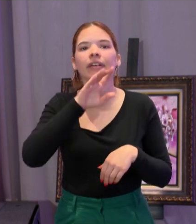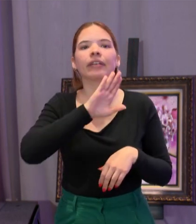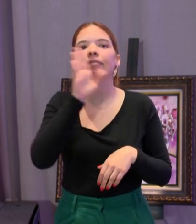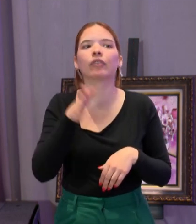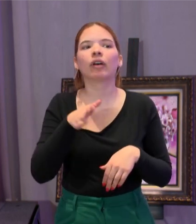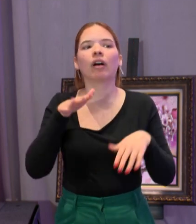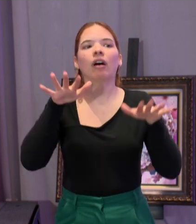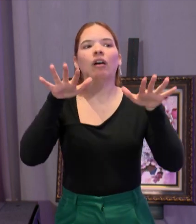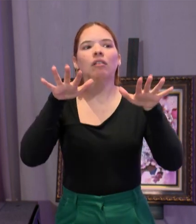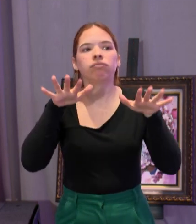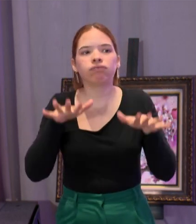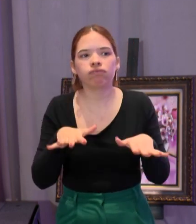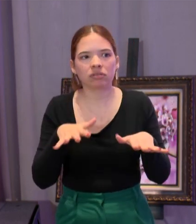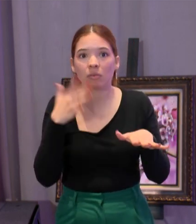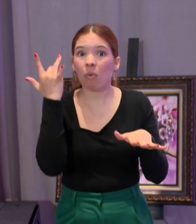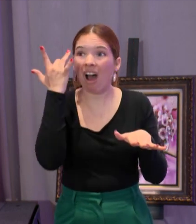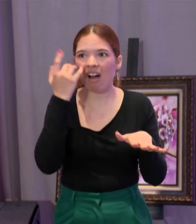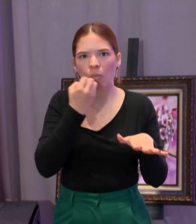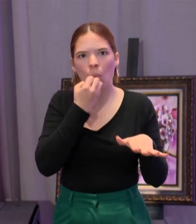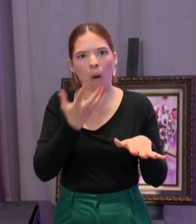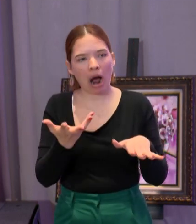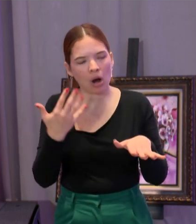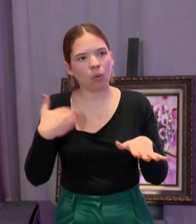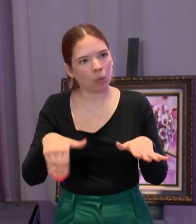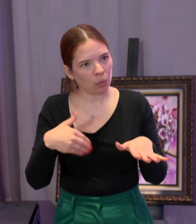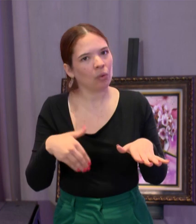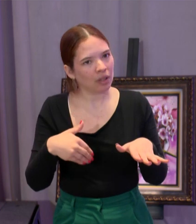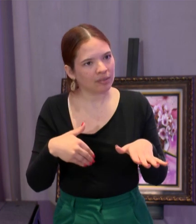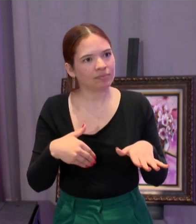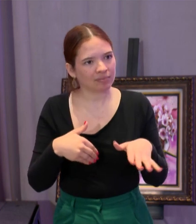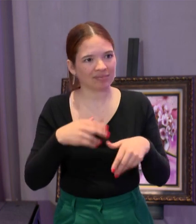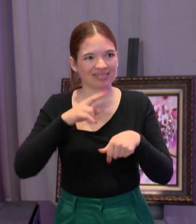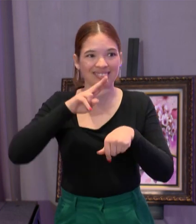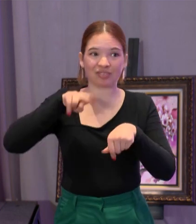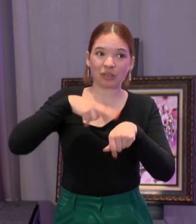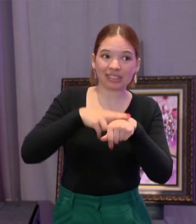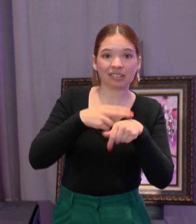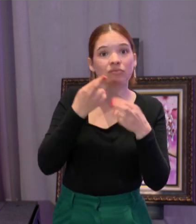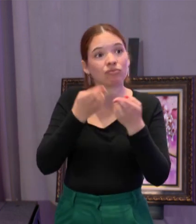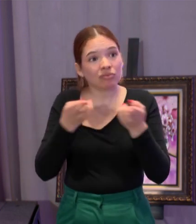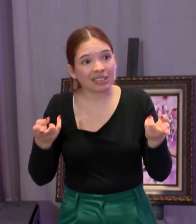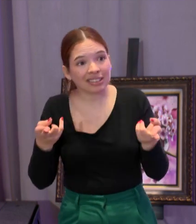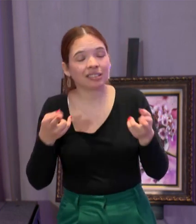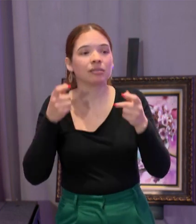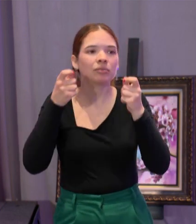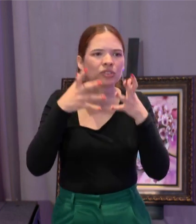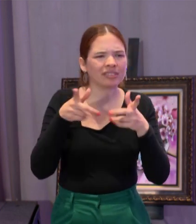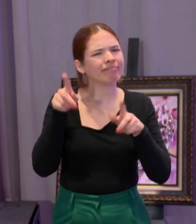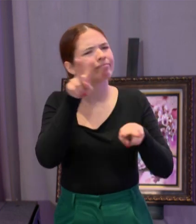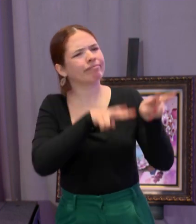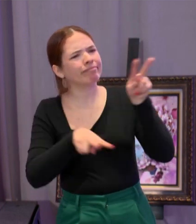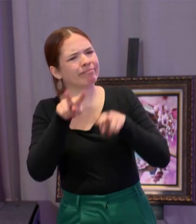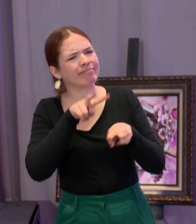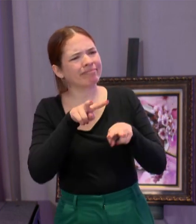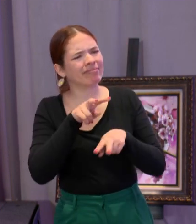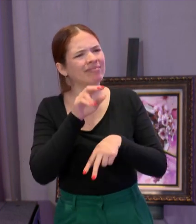CALCULATING WHEN THE BLOOMS WILL EMERGE. OUR NATURAL RESOURCE MANAGE HER, LIKENED THE TREES THIS YEAR, OUR